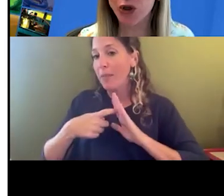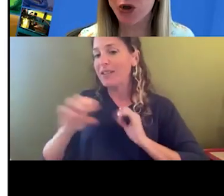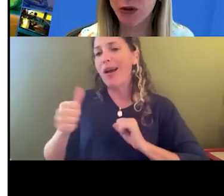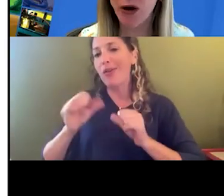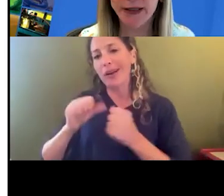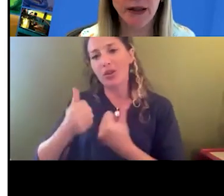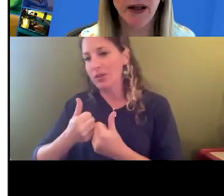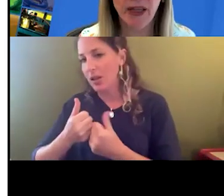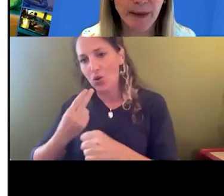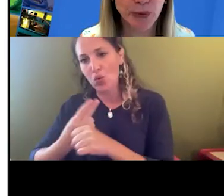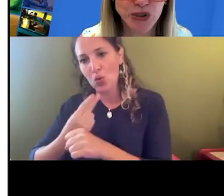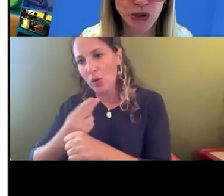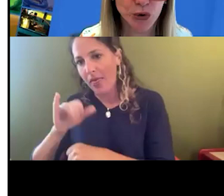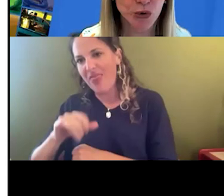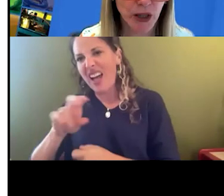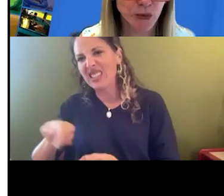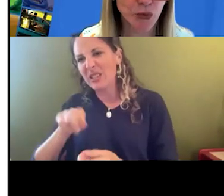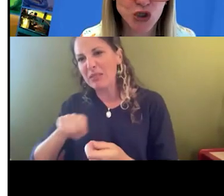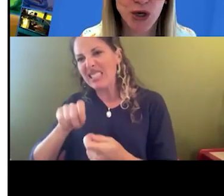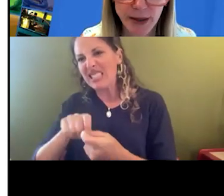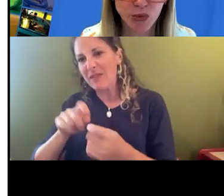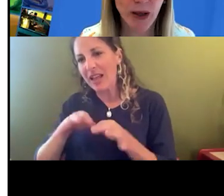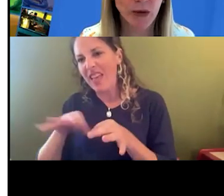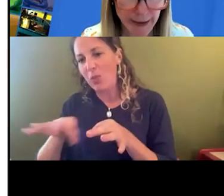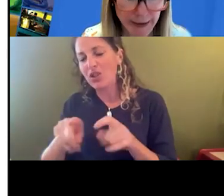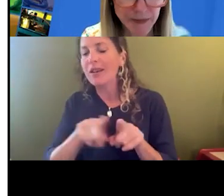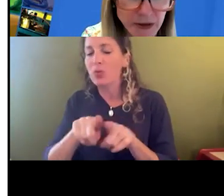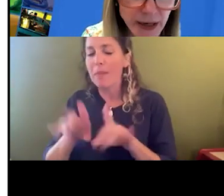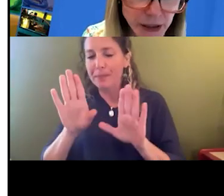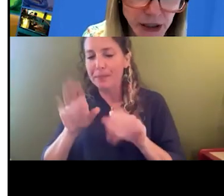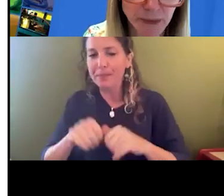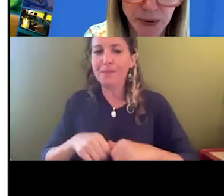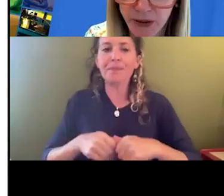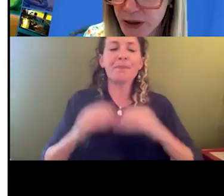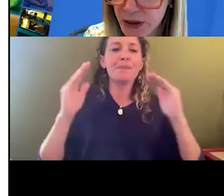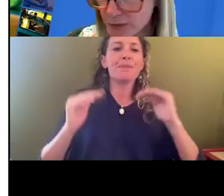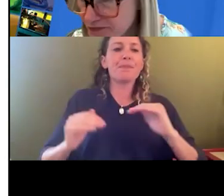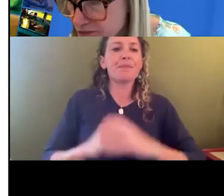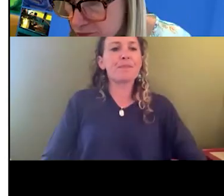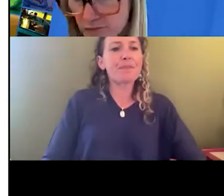utilizing that particular language as well. Next slide please.